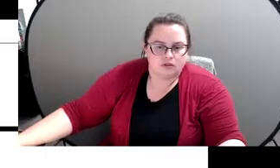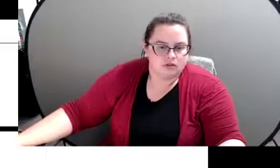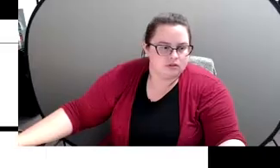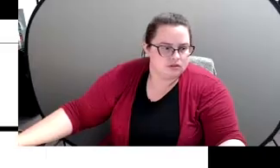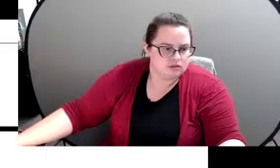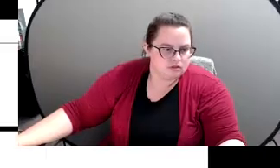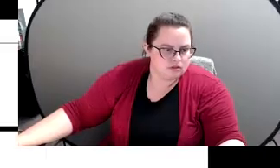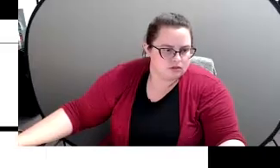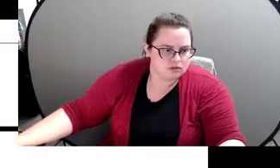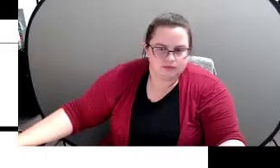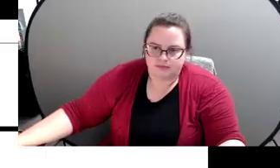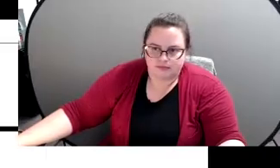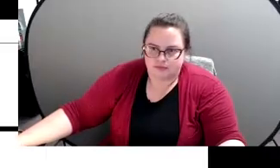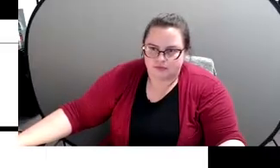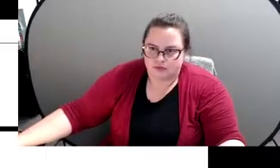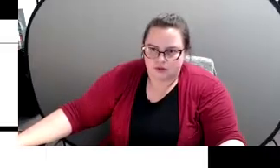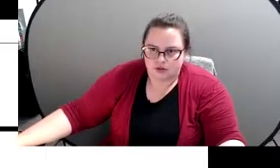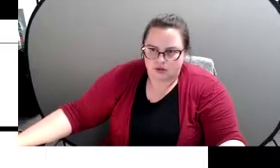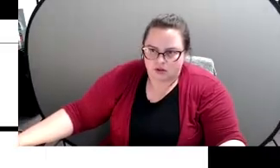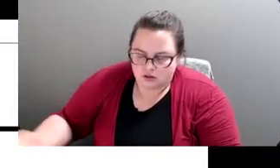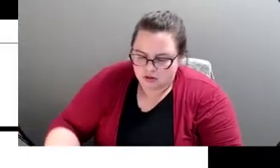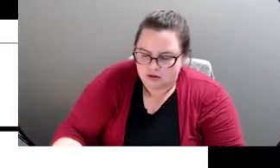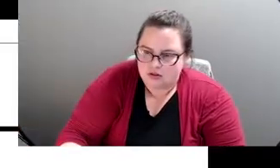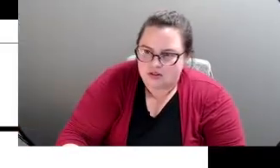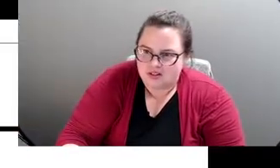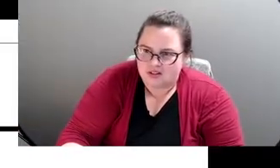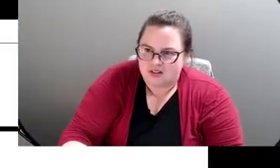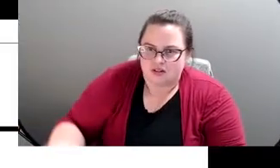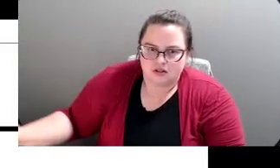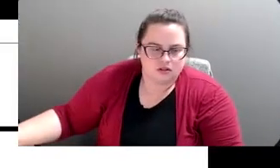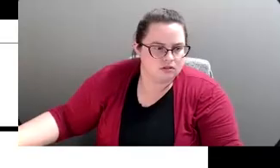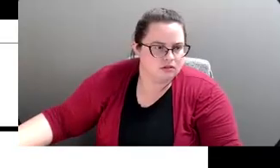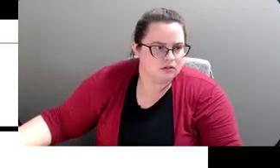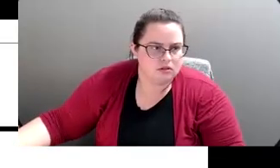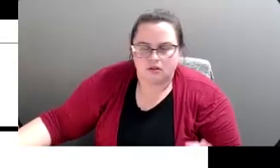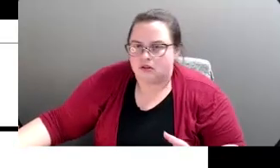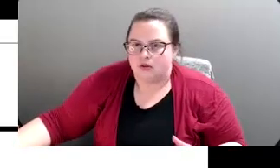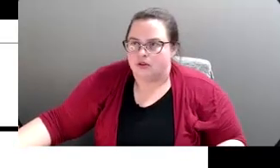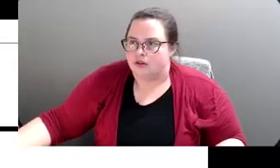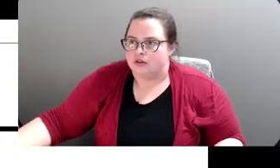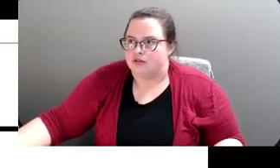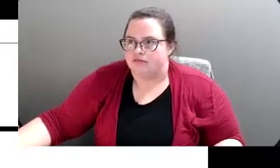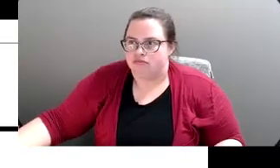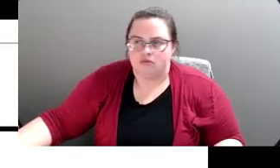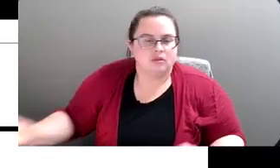The best way to reach me is through email, Canvas, inbox, that kind of thing. Okay.